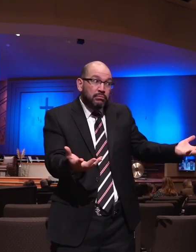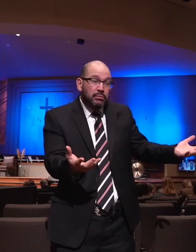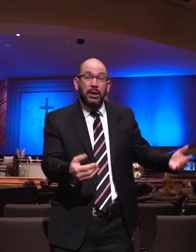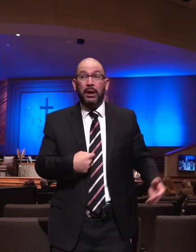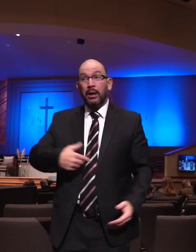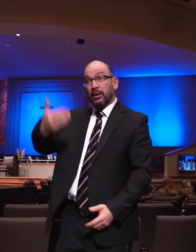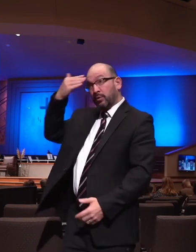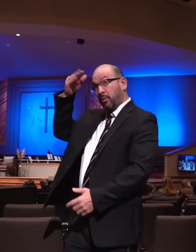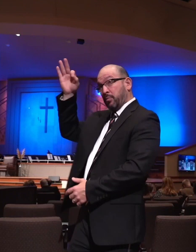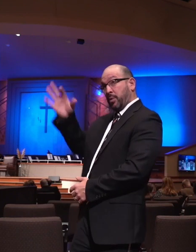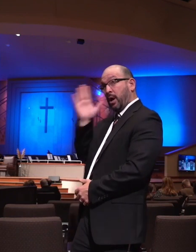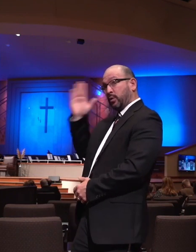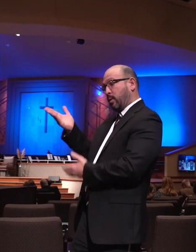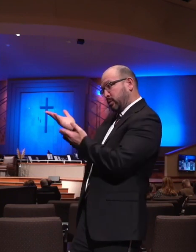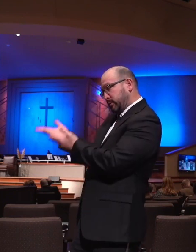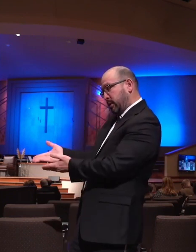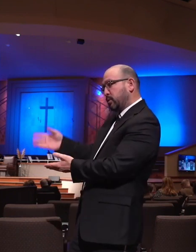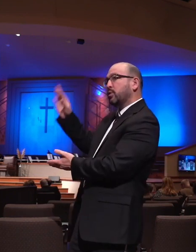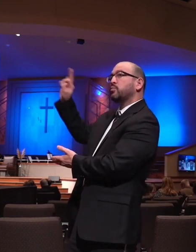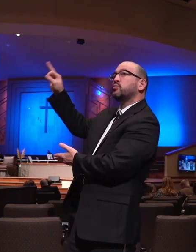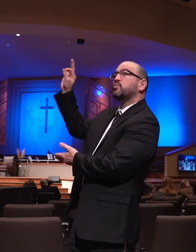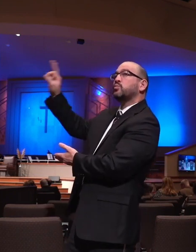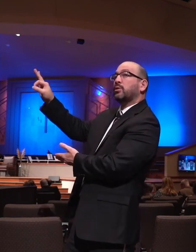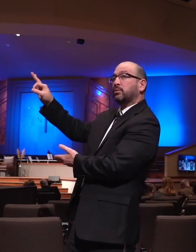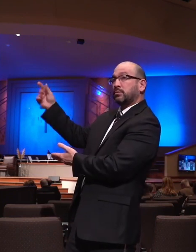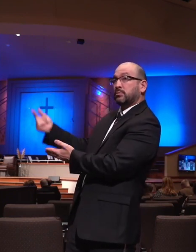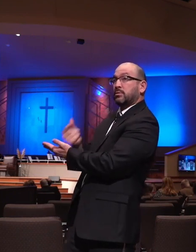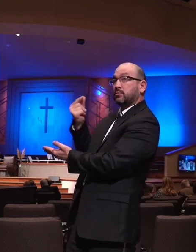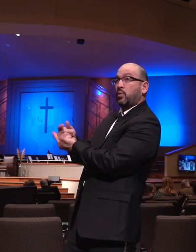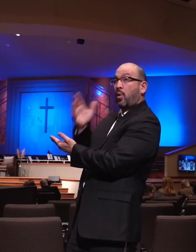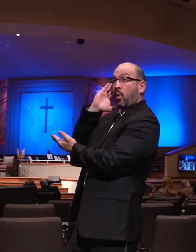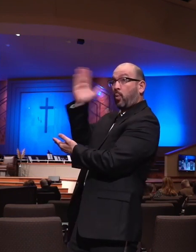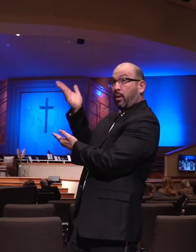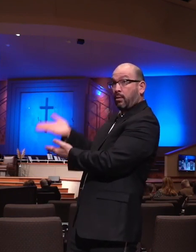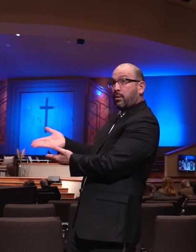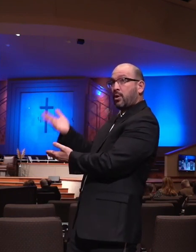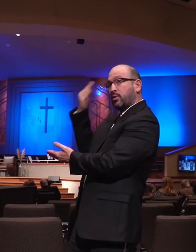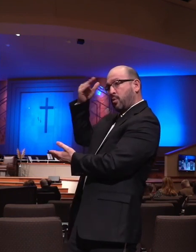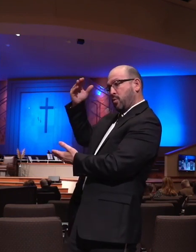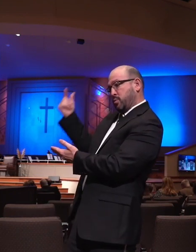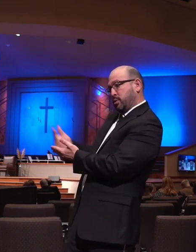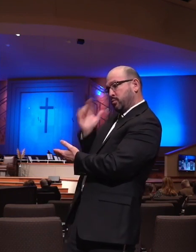the gospel will not return void and I know that the gospel has power in it but